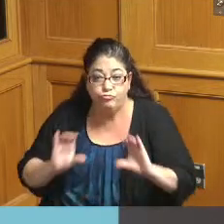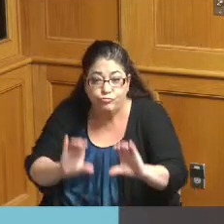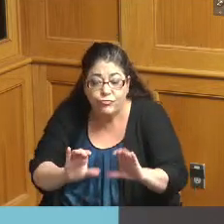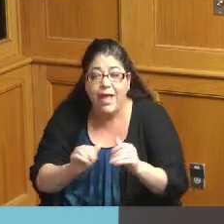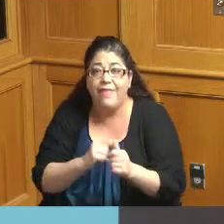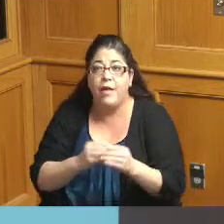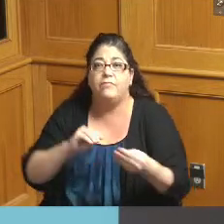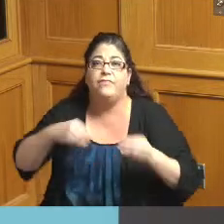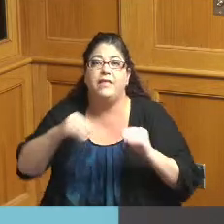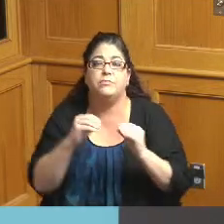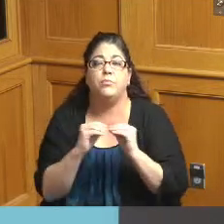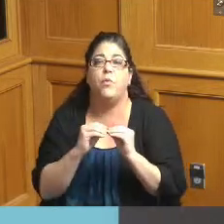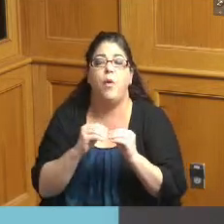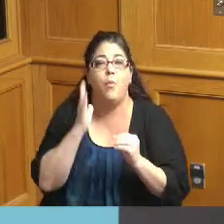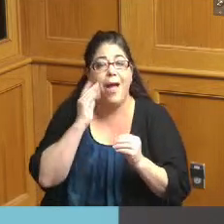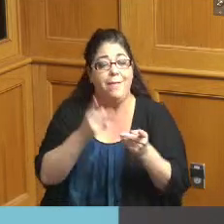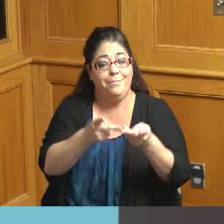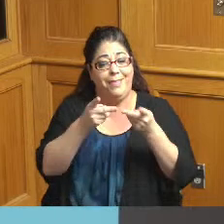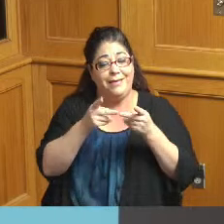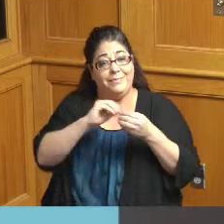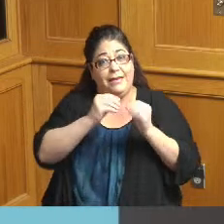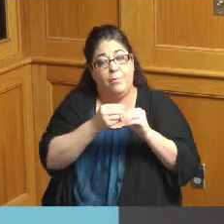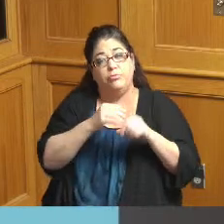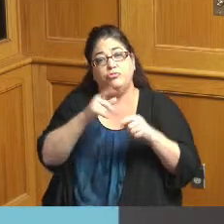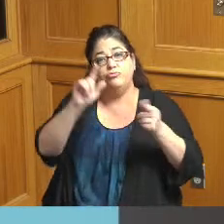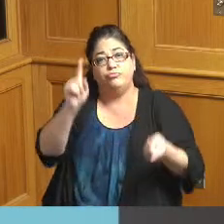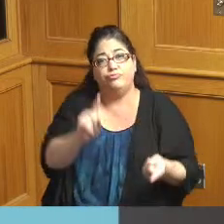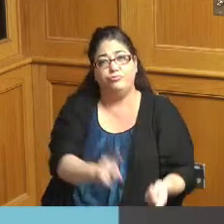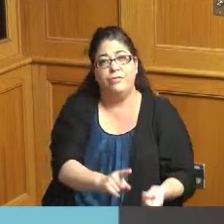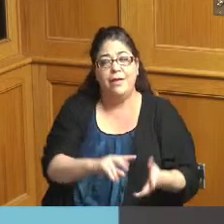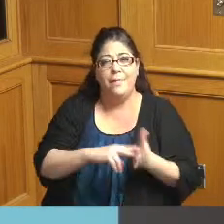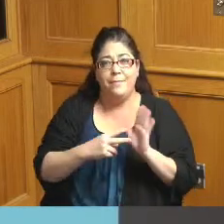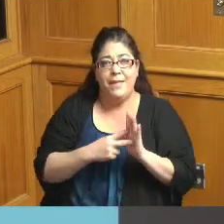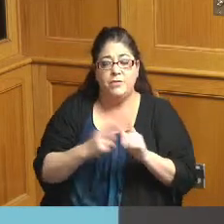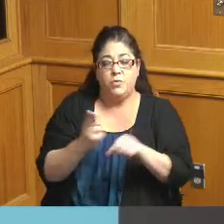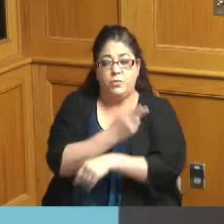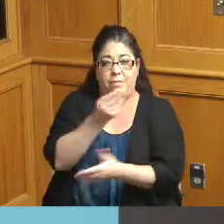our placement numbers are dropping we're going to be able to use that money in a different way to